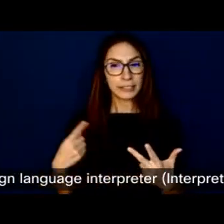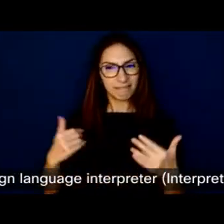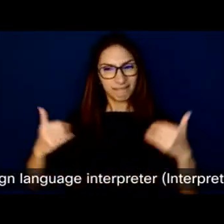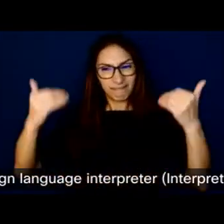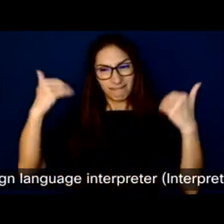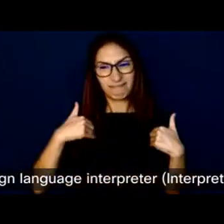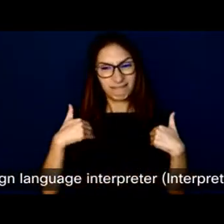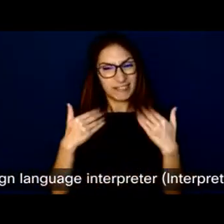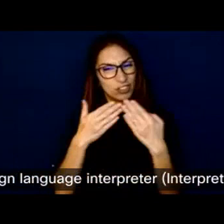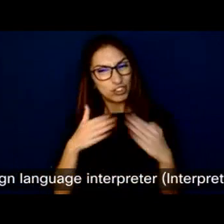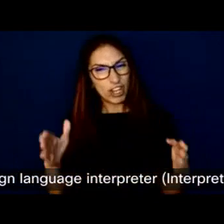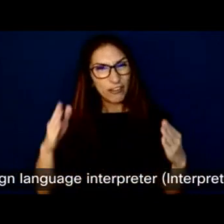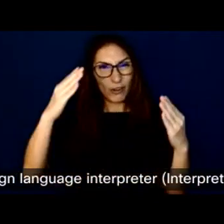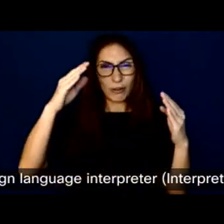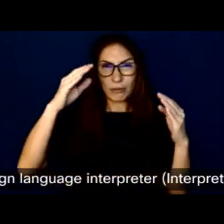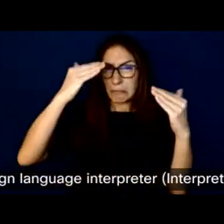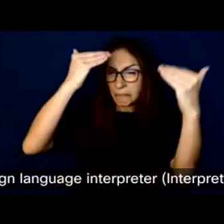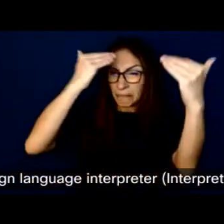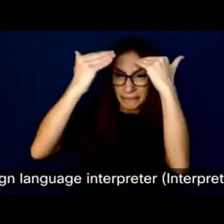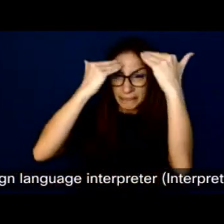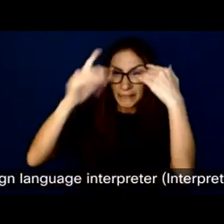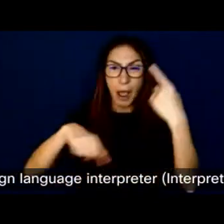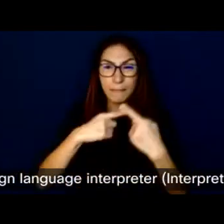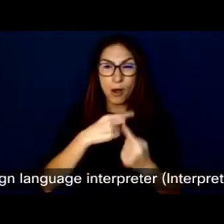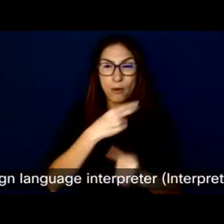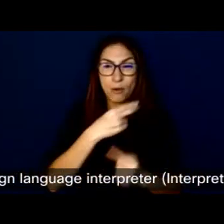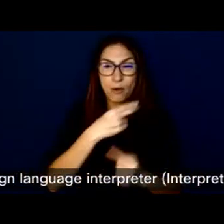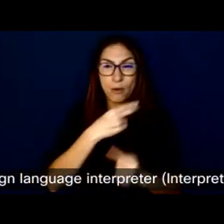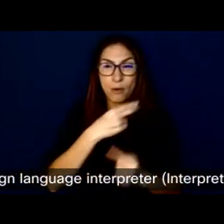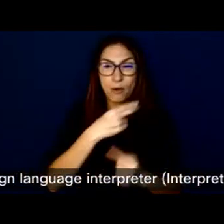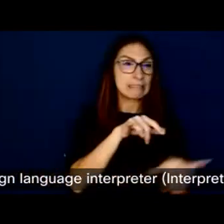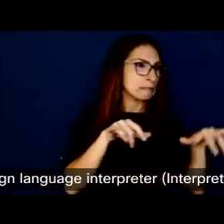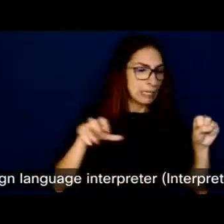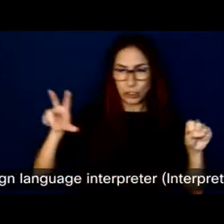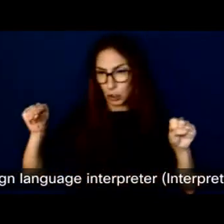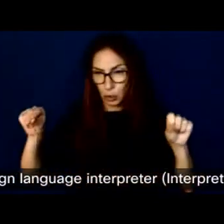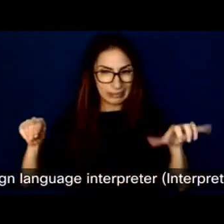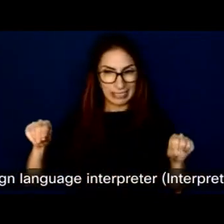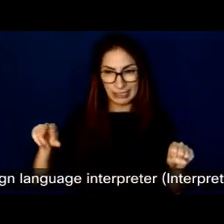and what it is not. A lot of times people think they know what HIV is, but they are going on what their